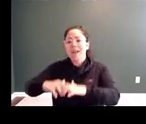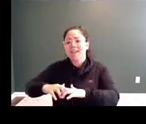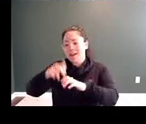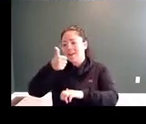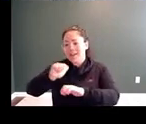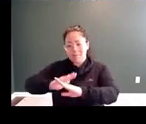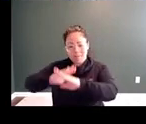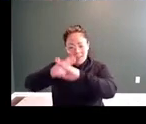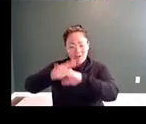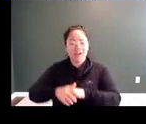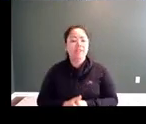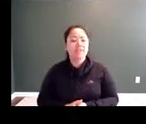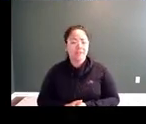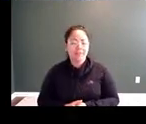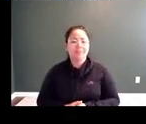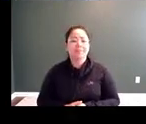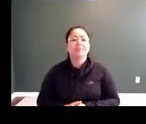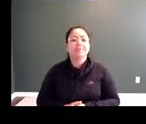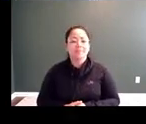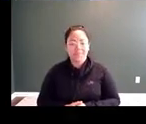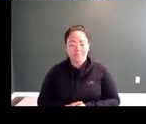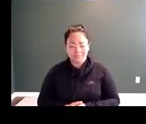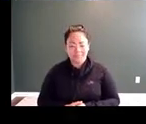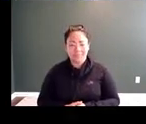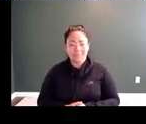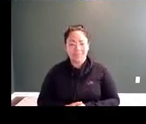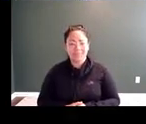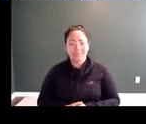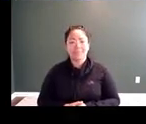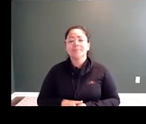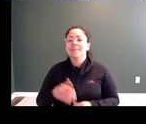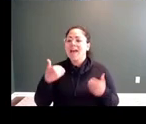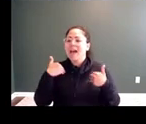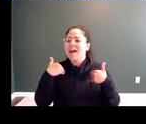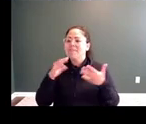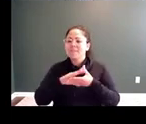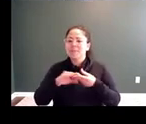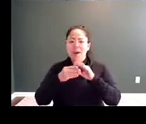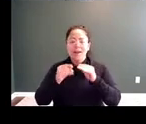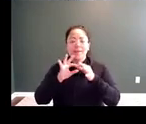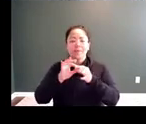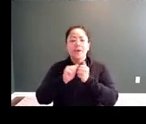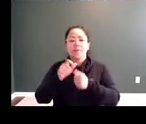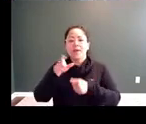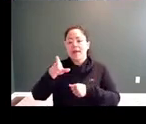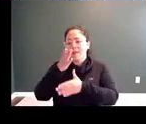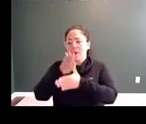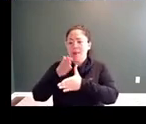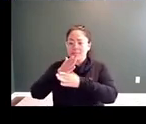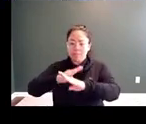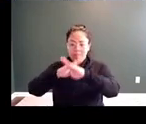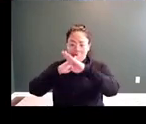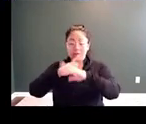And so I'm going to leave you with this story about harassment prevention. Harassment, again, we're talking